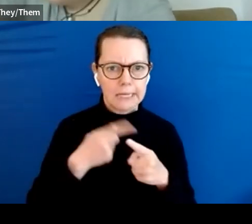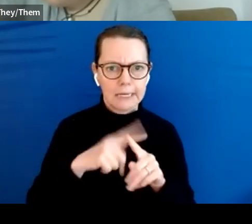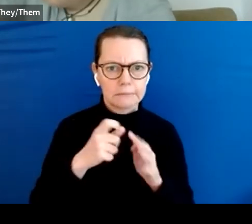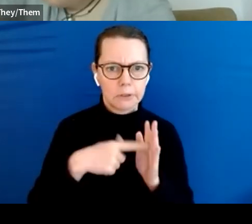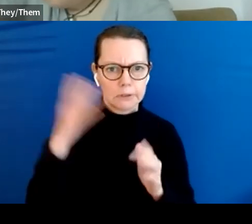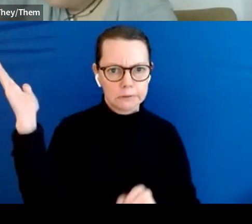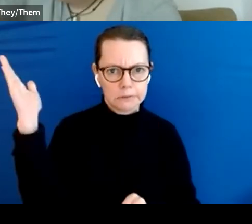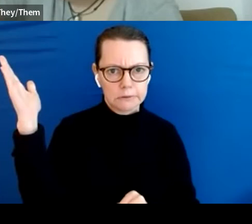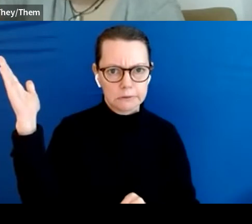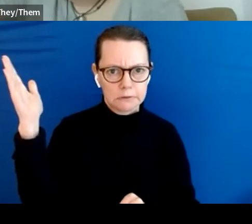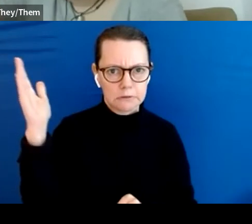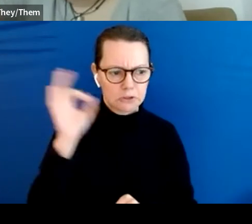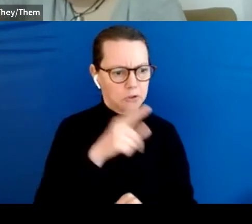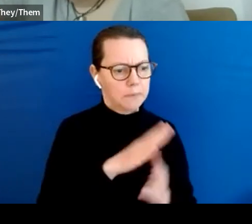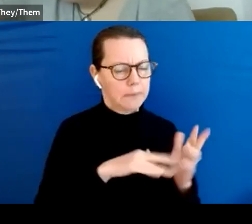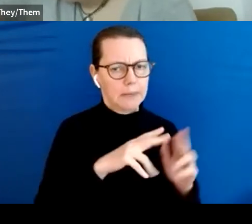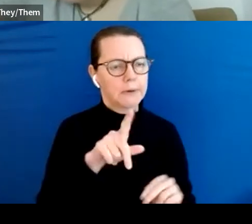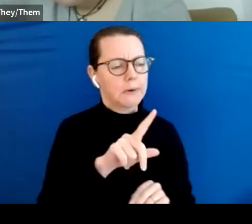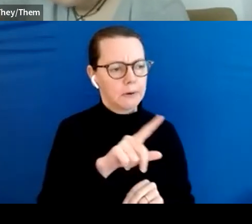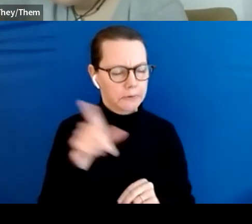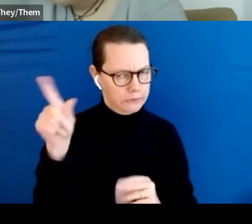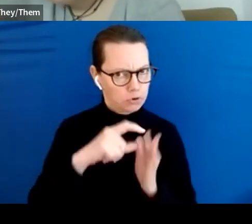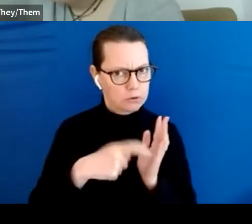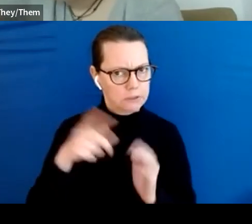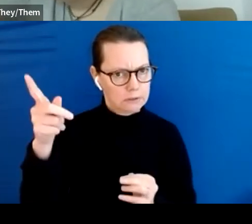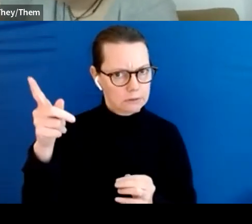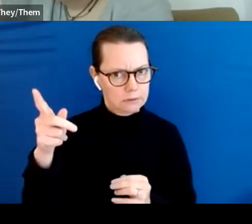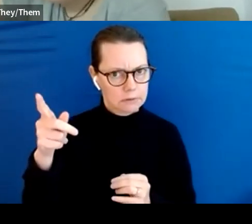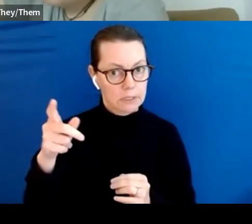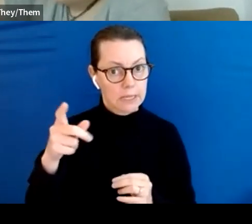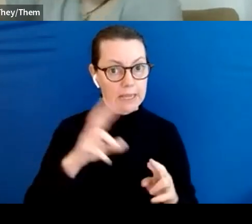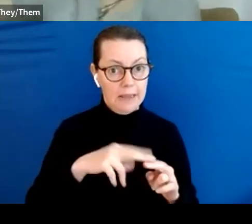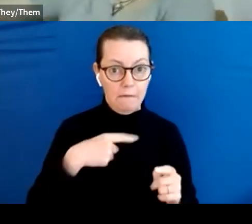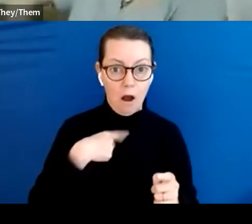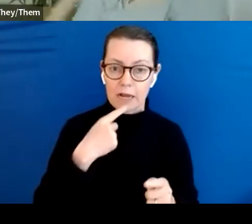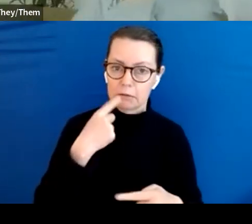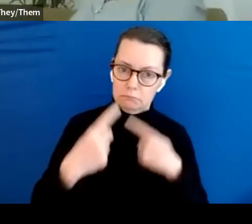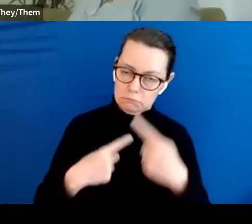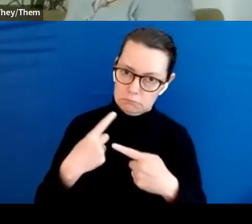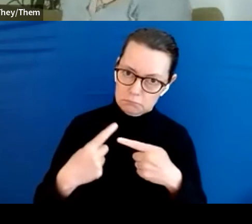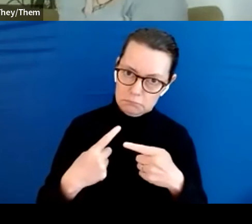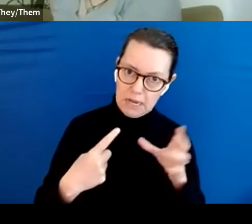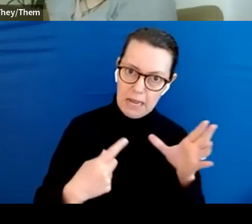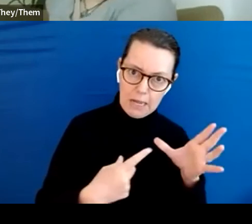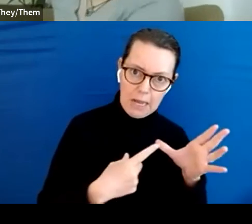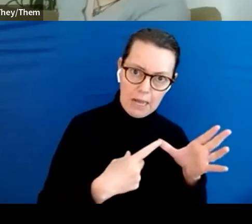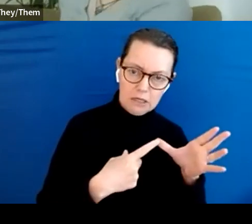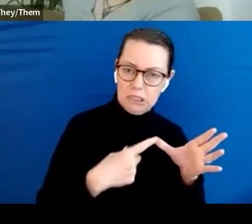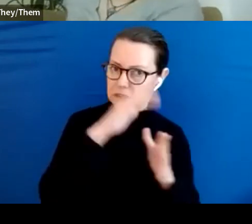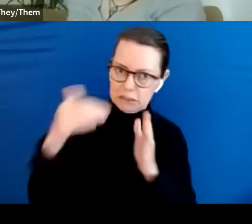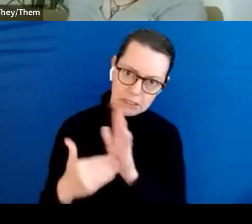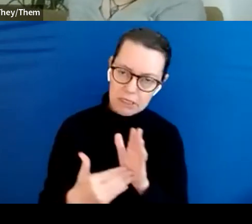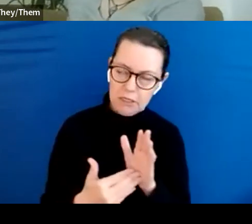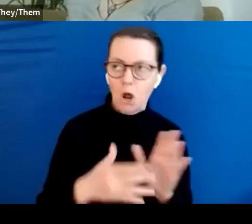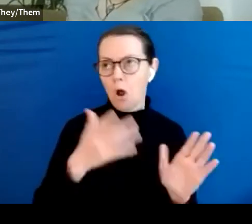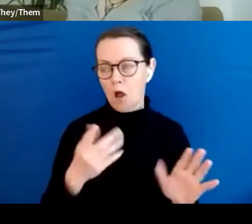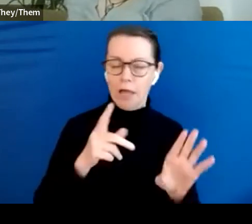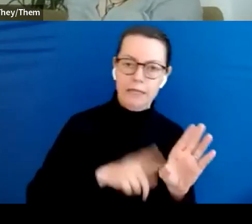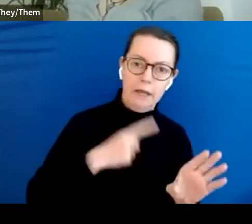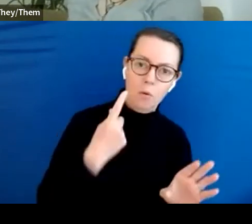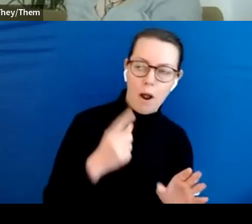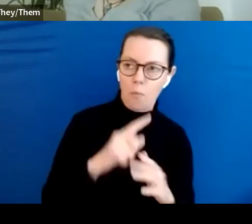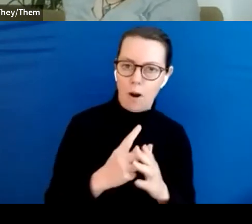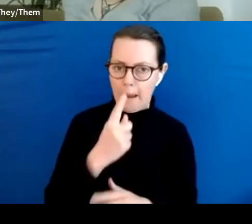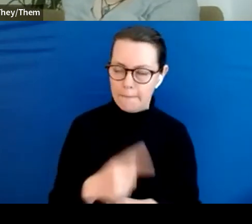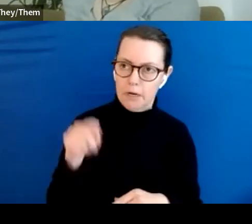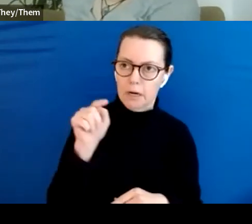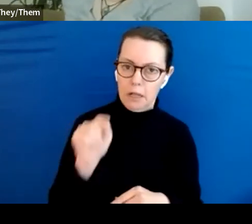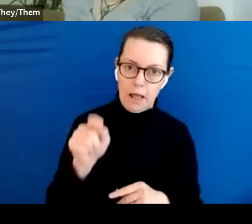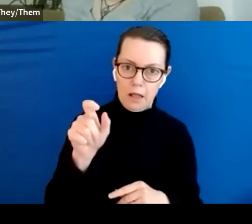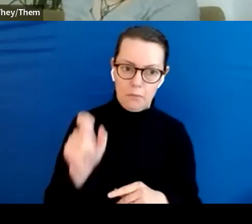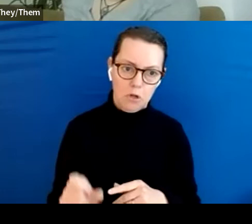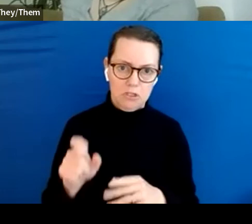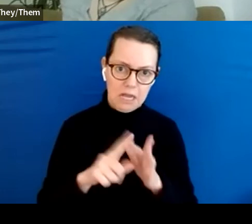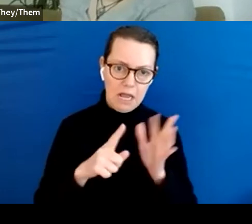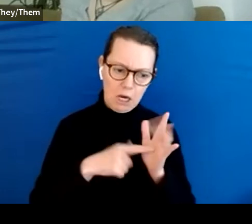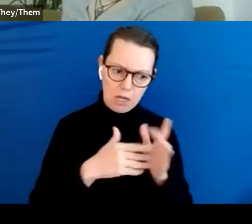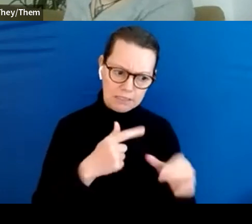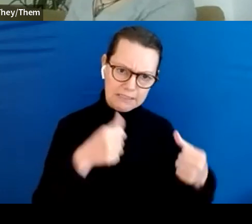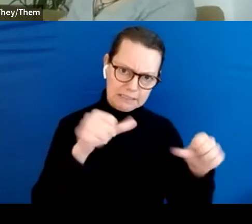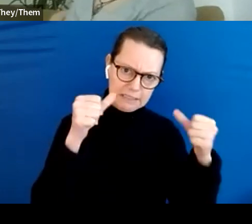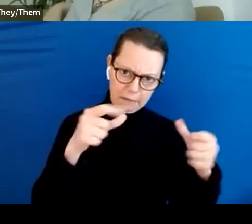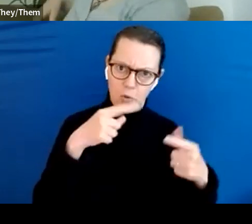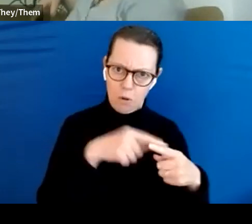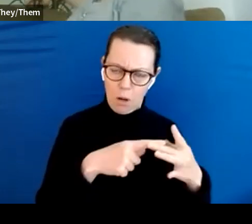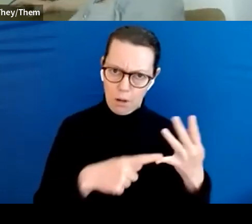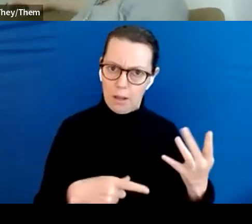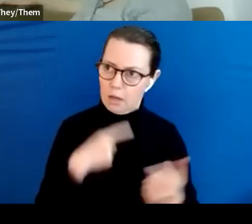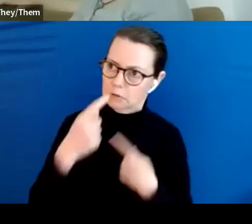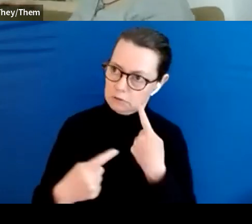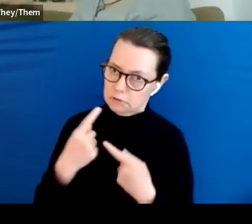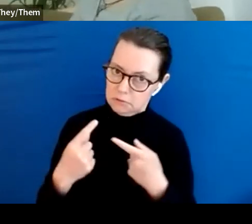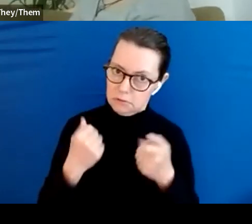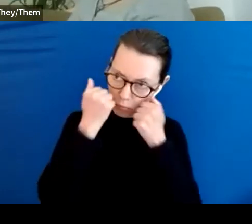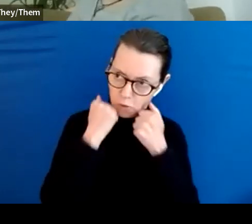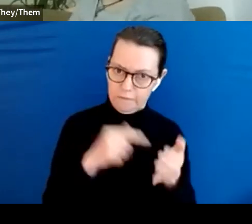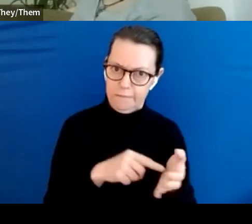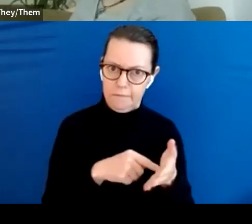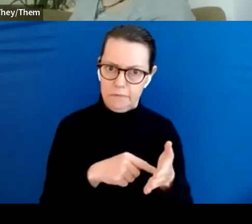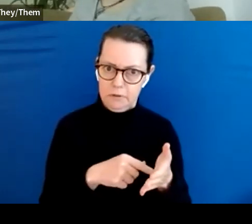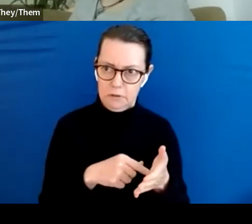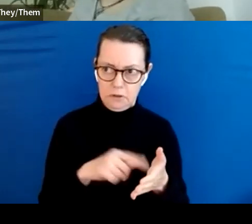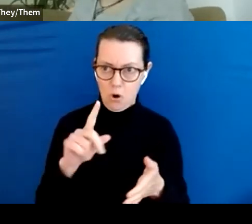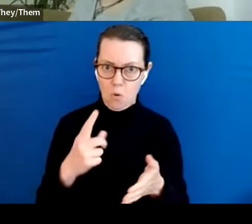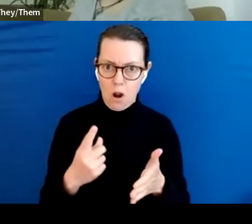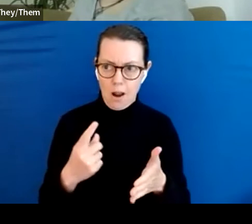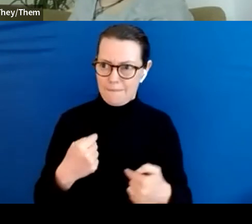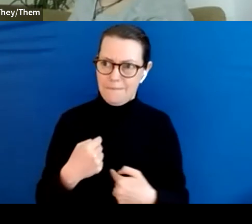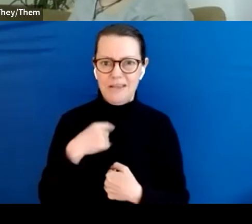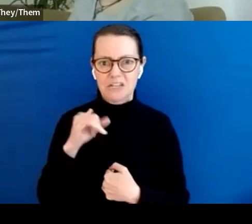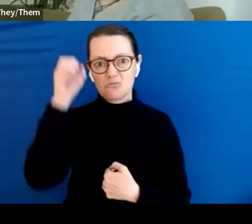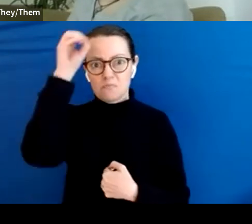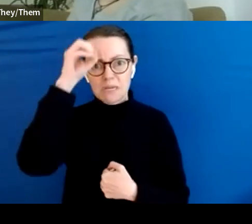rather than, listen to me as the parent. So if I'm able to frame, an example or frame of story. You know, I remember in year one when so and so I did is I think Eliza was quite successful in this instance, so it's not, it's not my advice, it's the experience